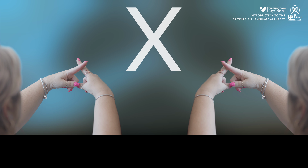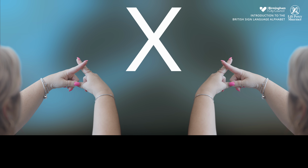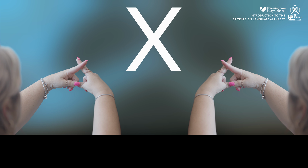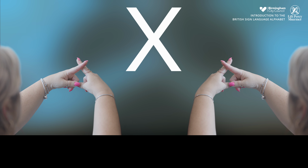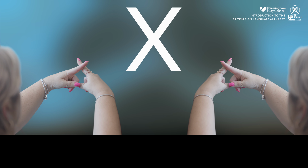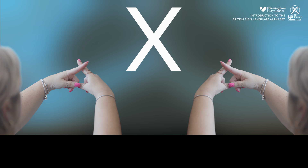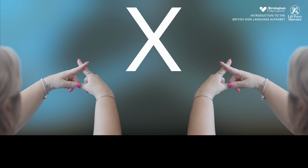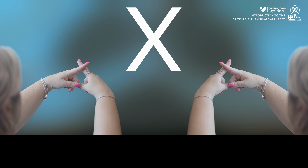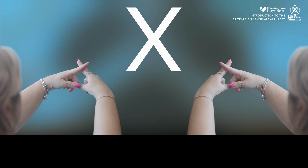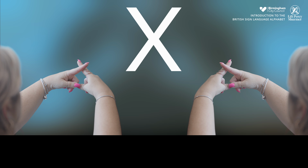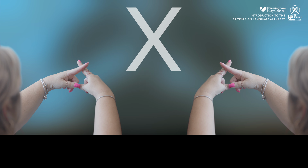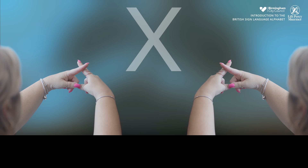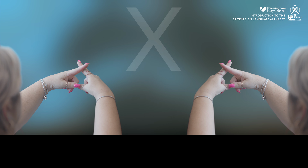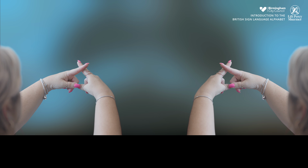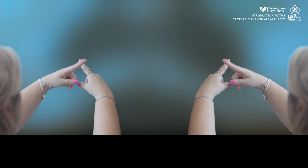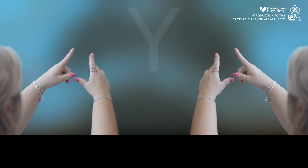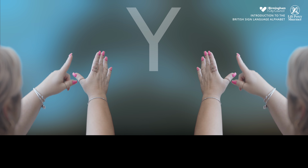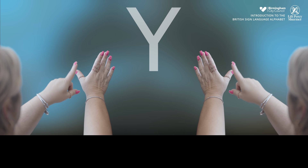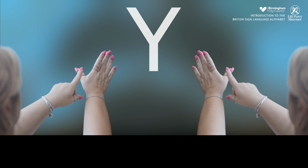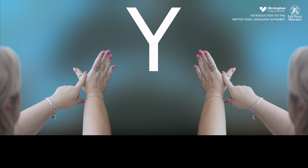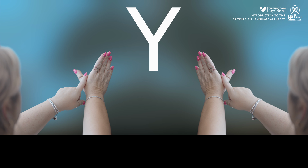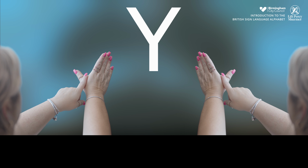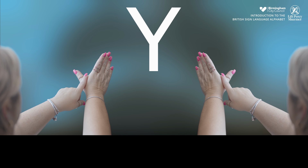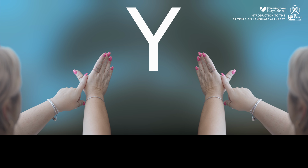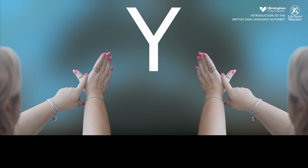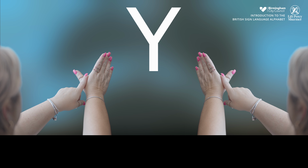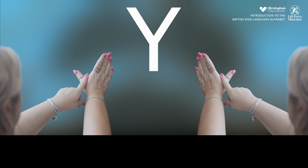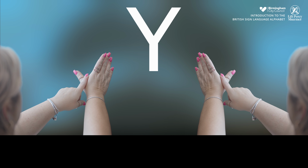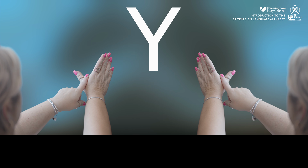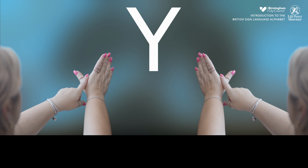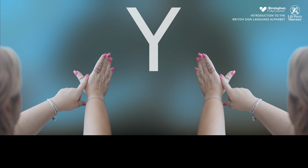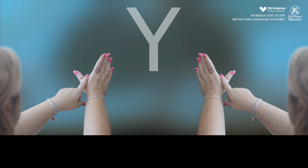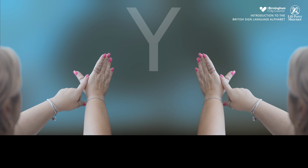X Y